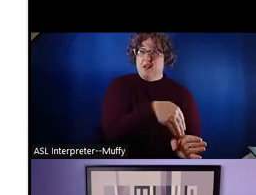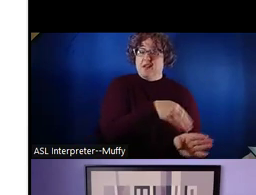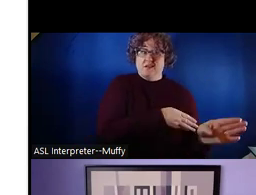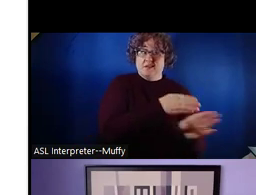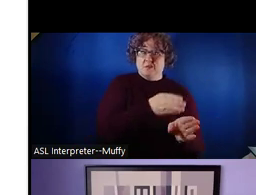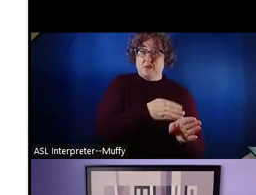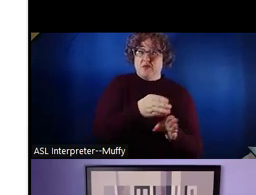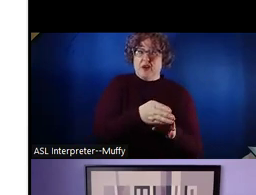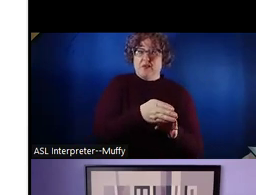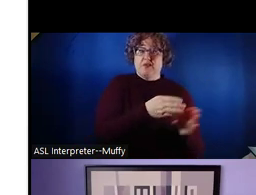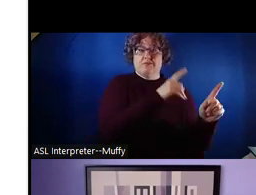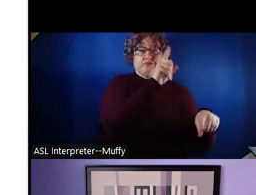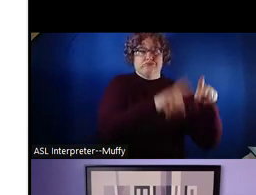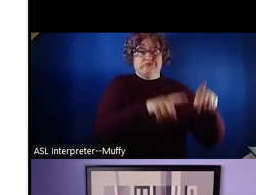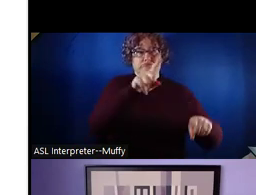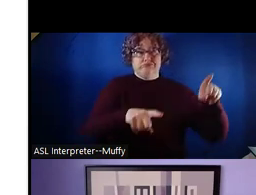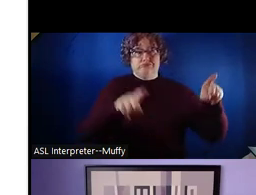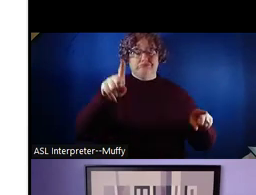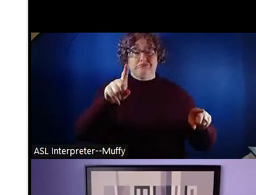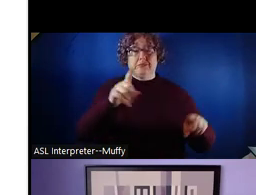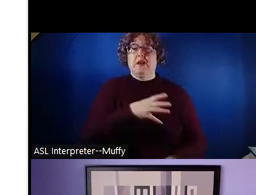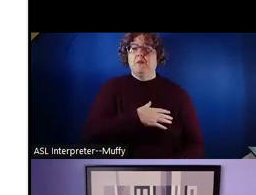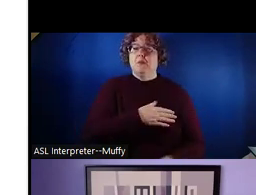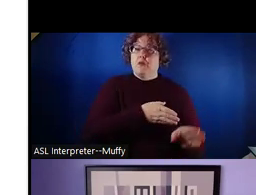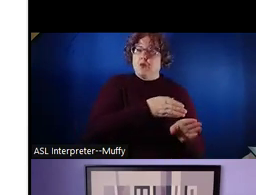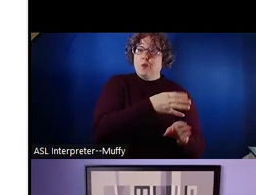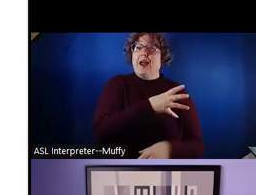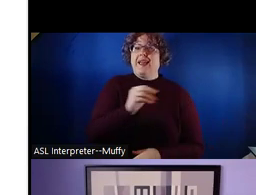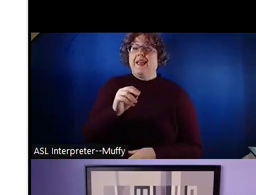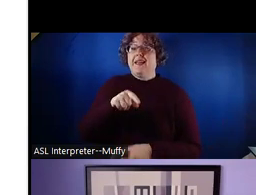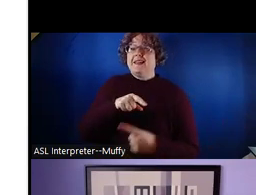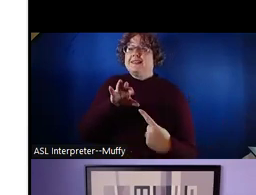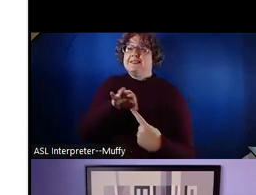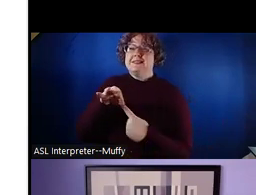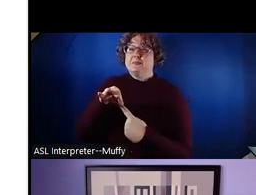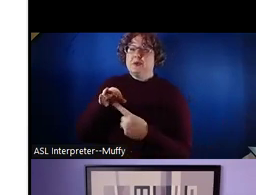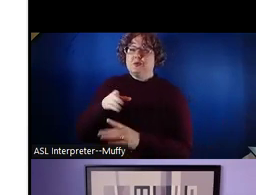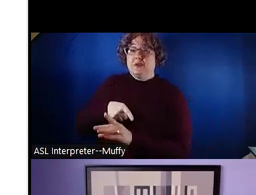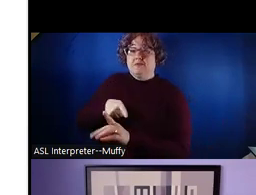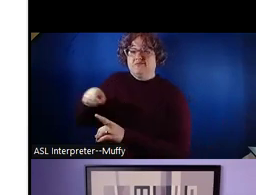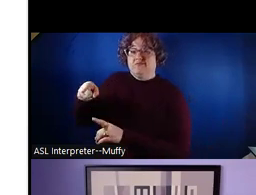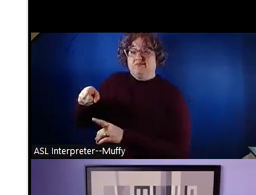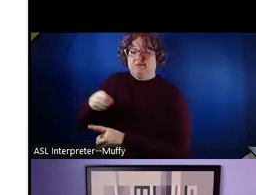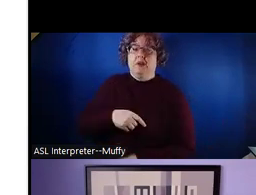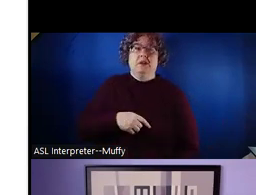and also across specialties. So for example, explicit bias tends to lessen over time